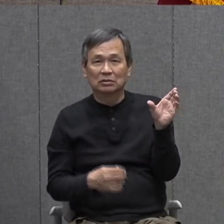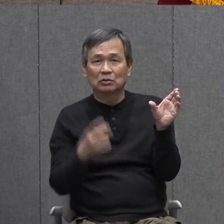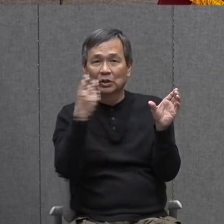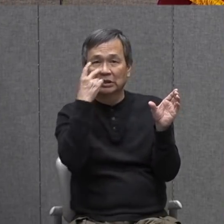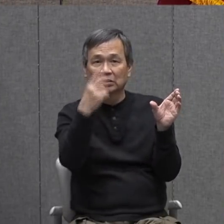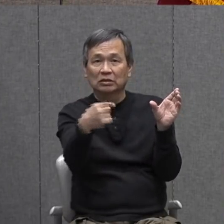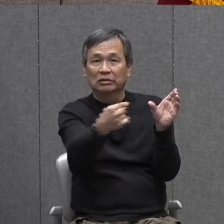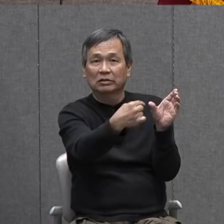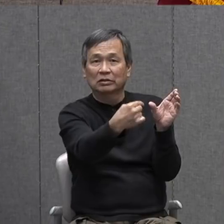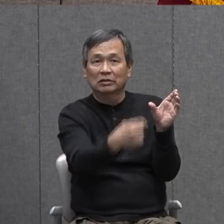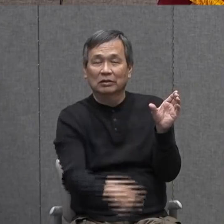What do you notice right away?